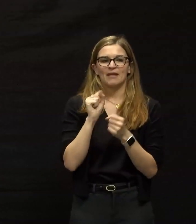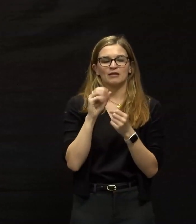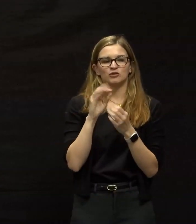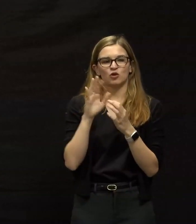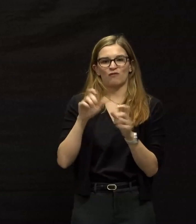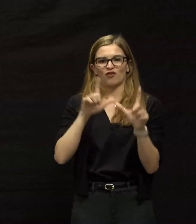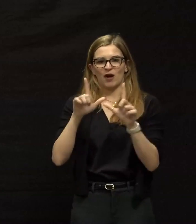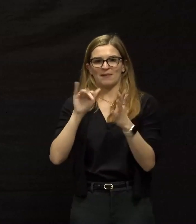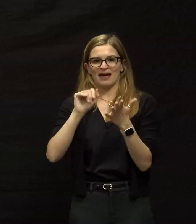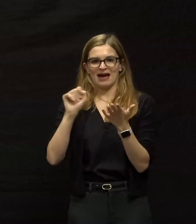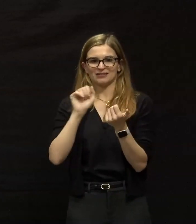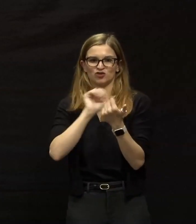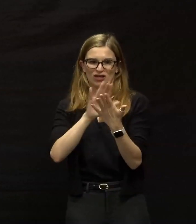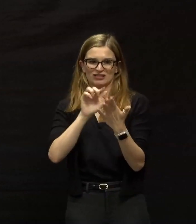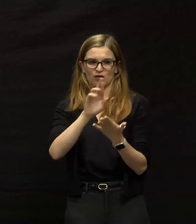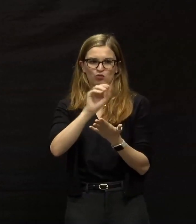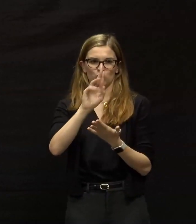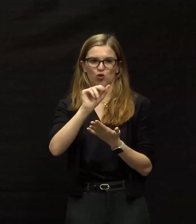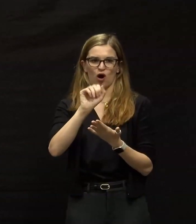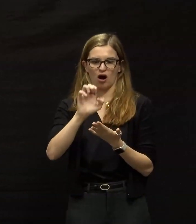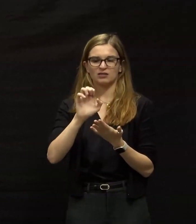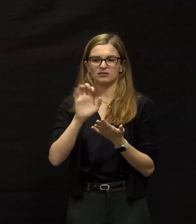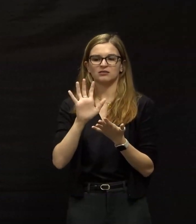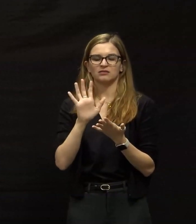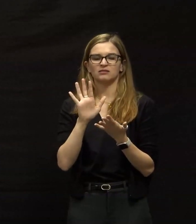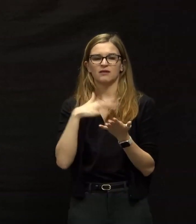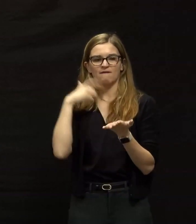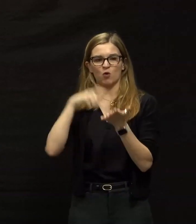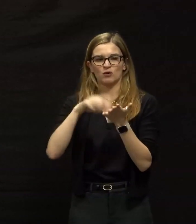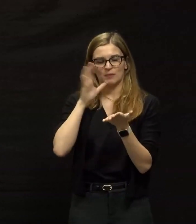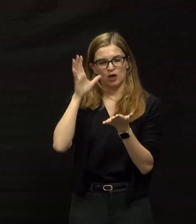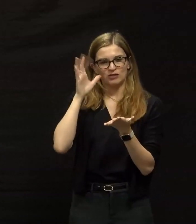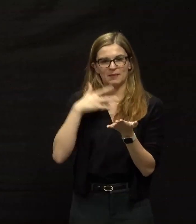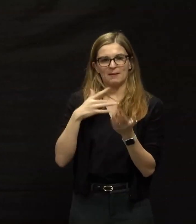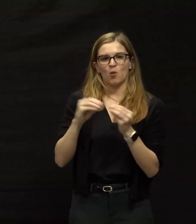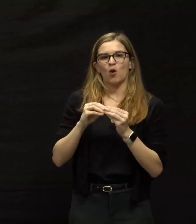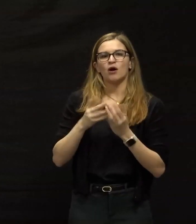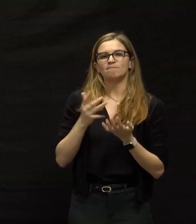and that's a big barrier. So needing to kind of look at the causation